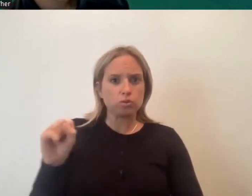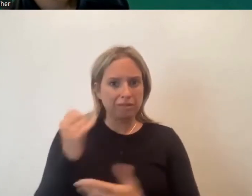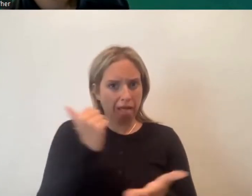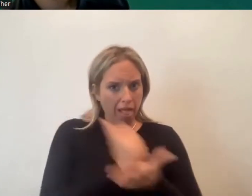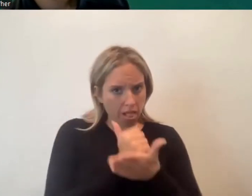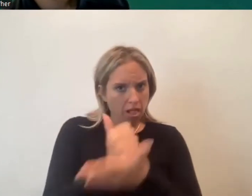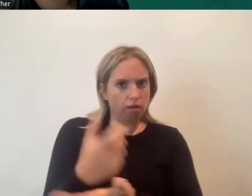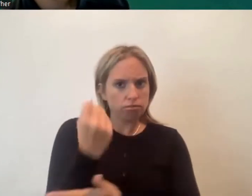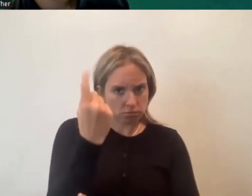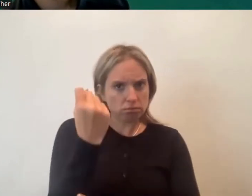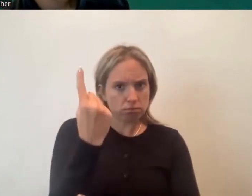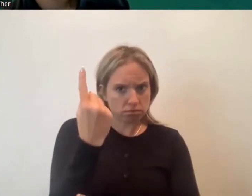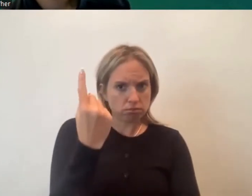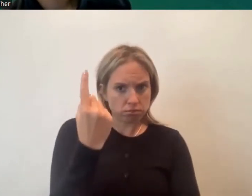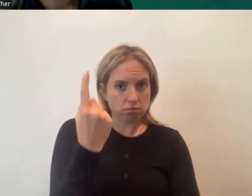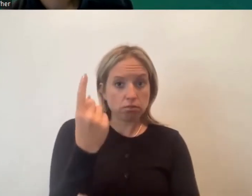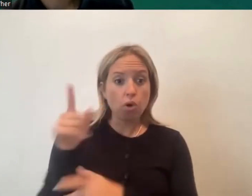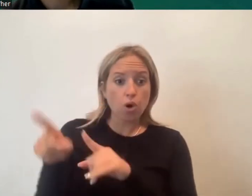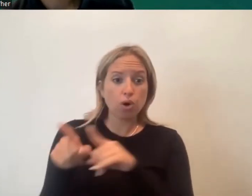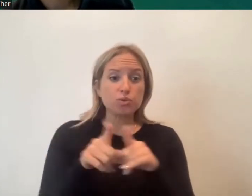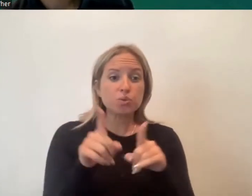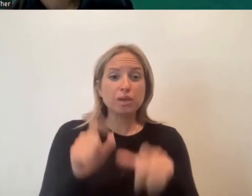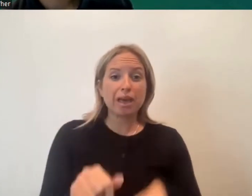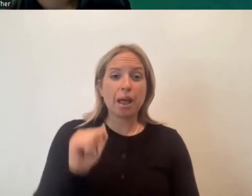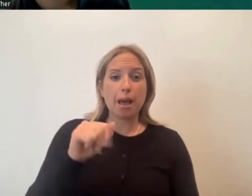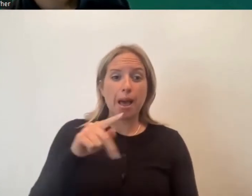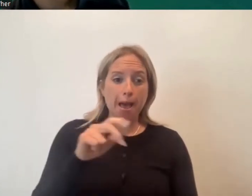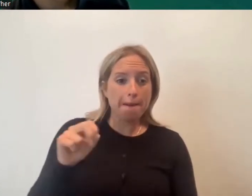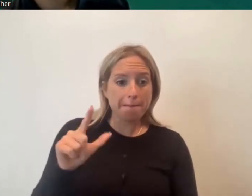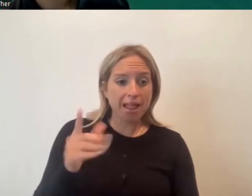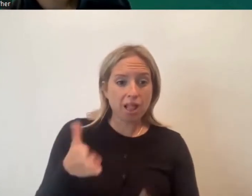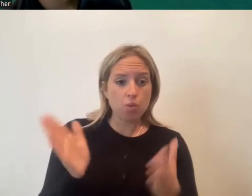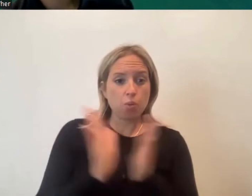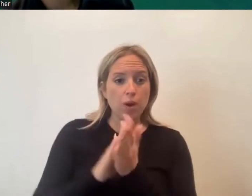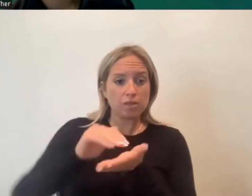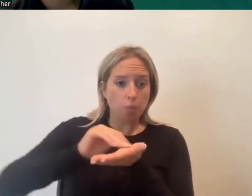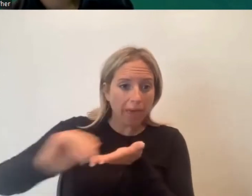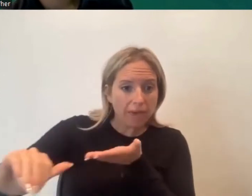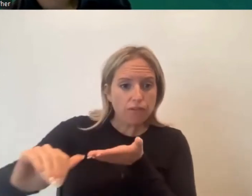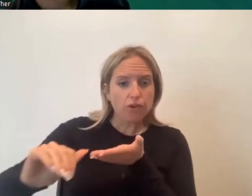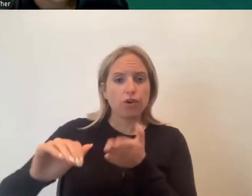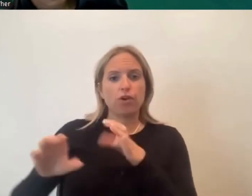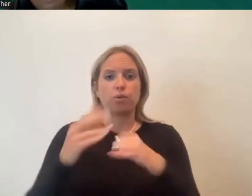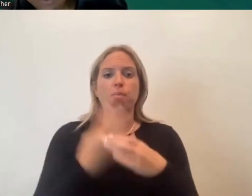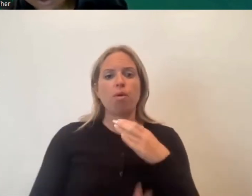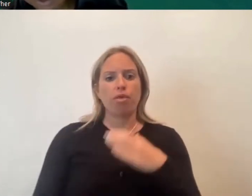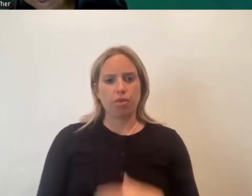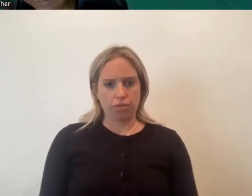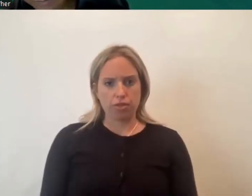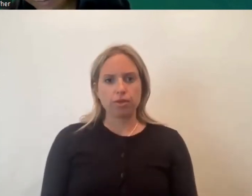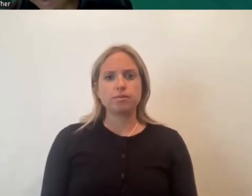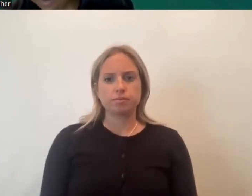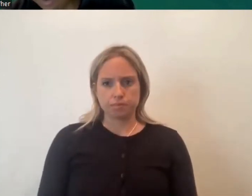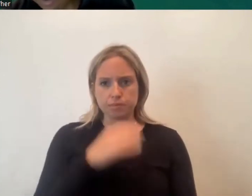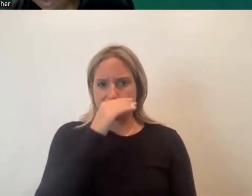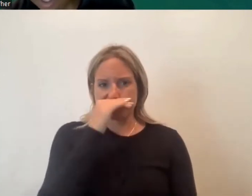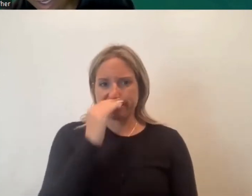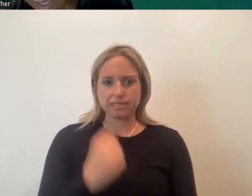You also can appeal the overpayment or request a waiver or do both.